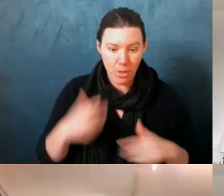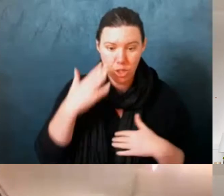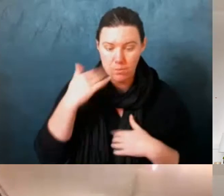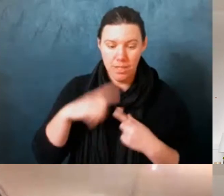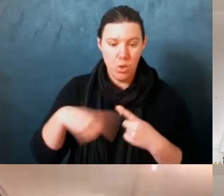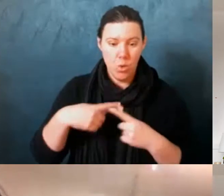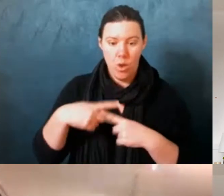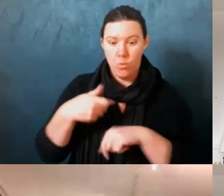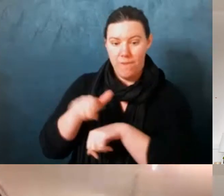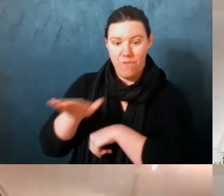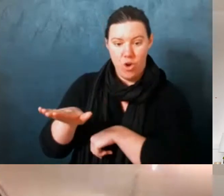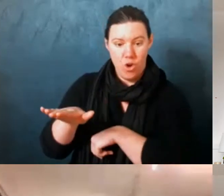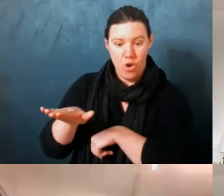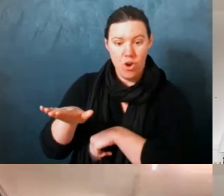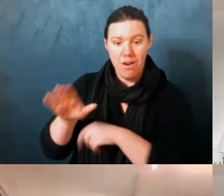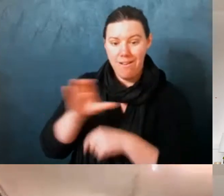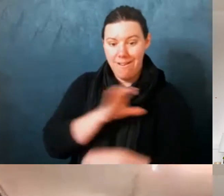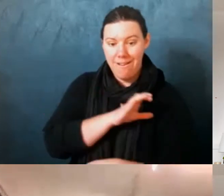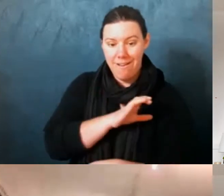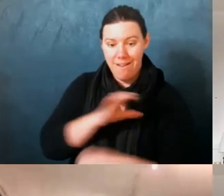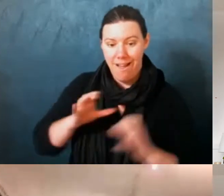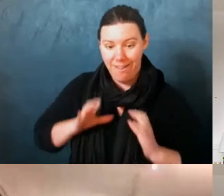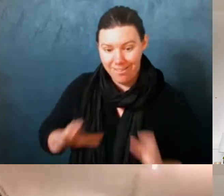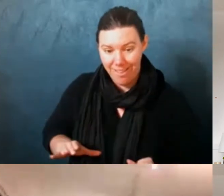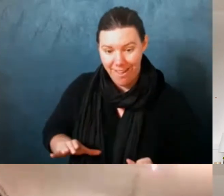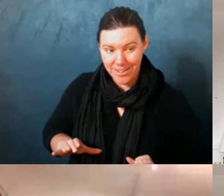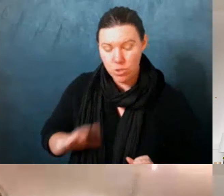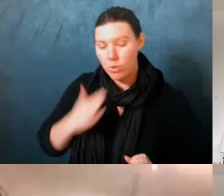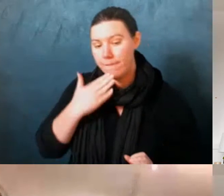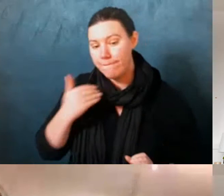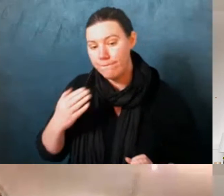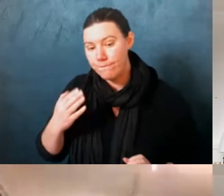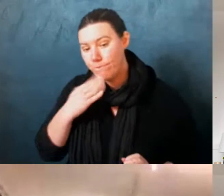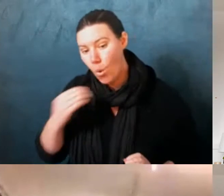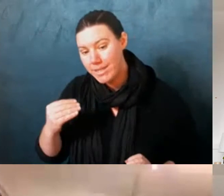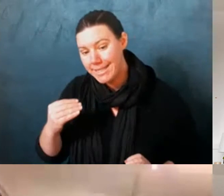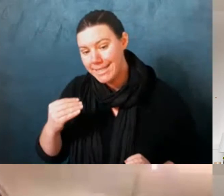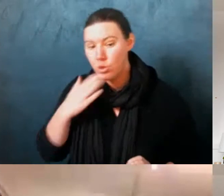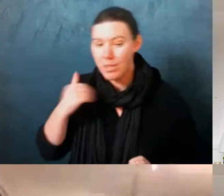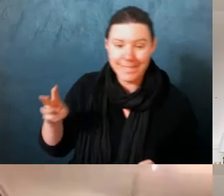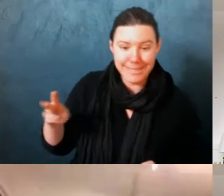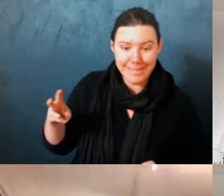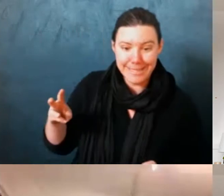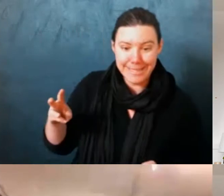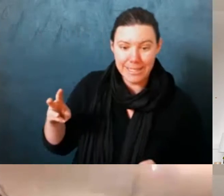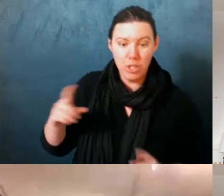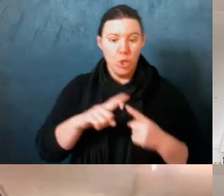he's 16 or 14, 15 to the American provider one, as a mental health, they don't understand the culture.